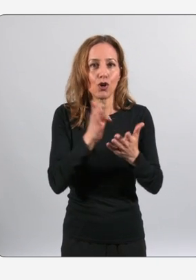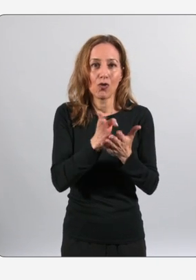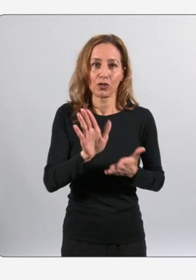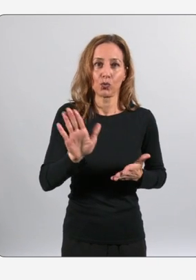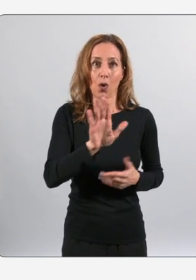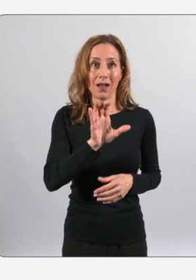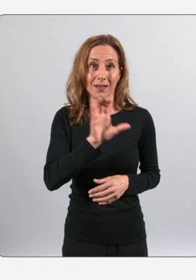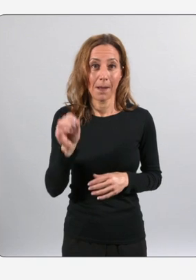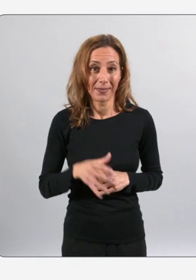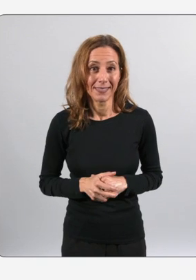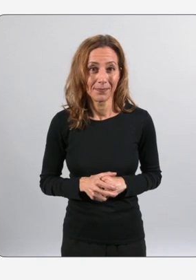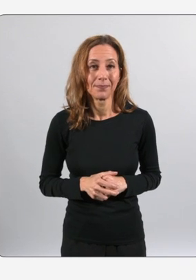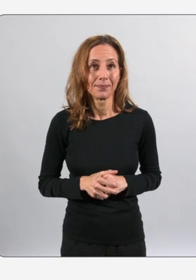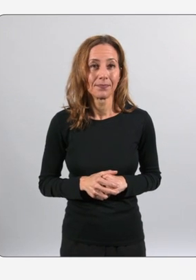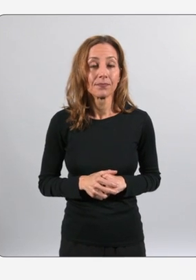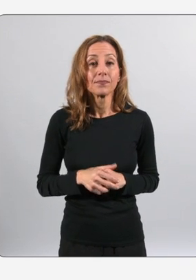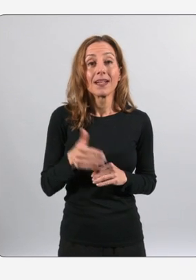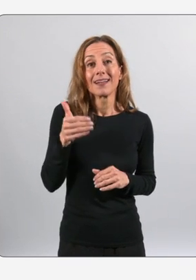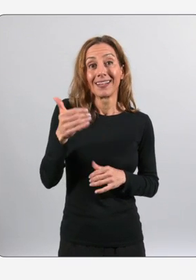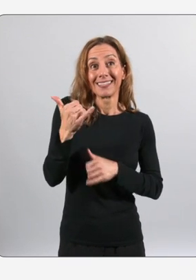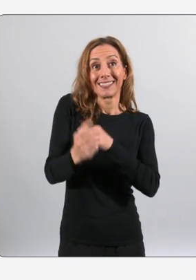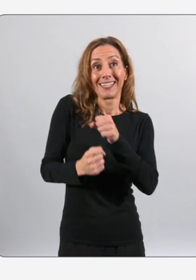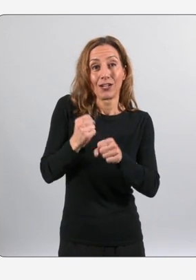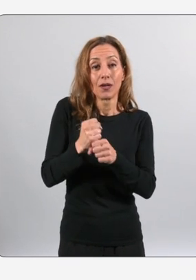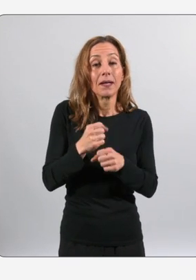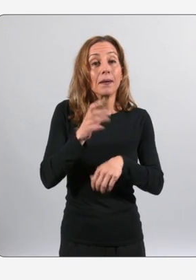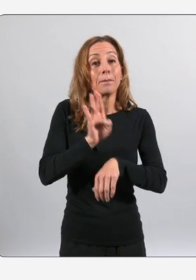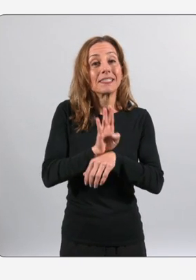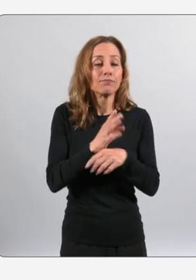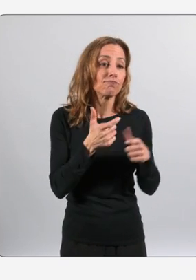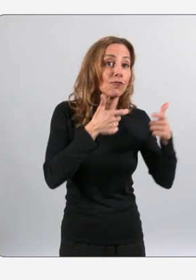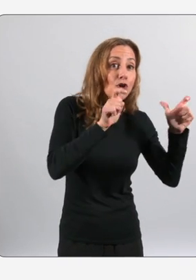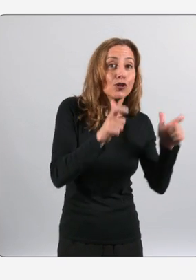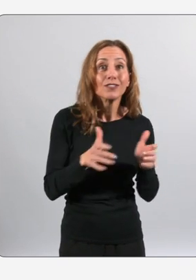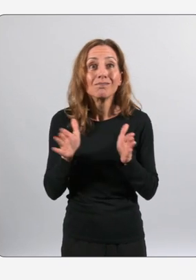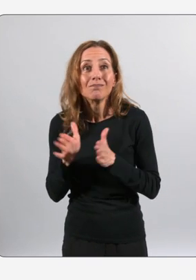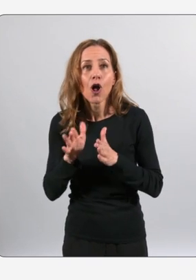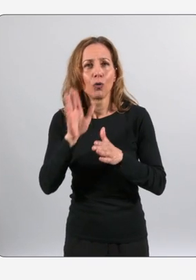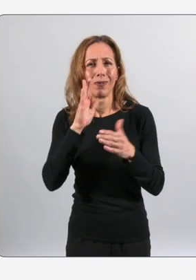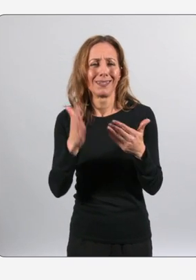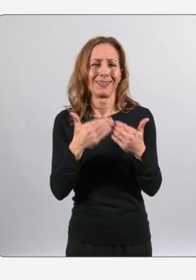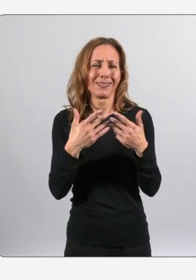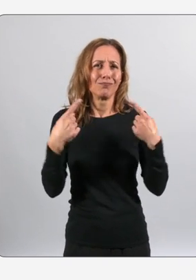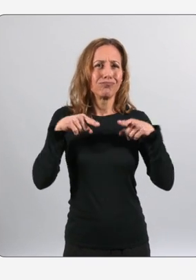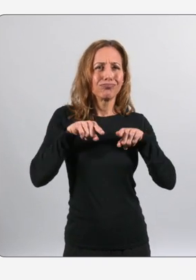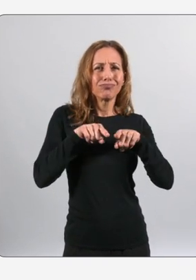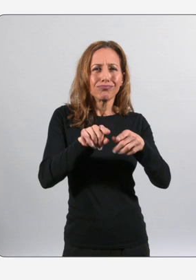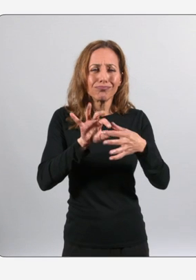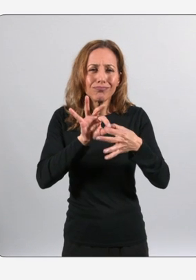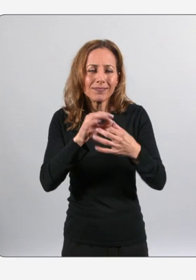Later this year, businesses large and small will be able to seamlessly and securely connect data sources, translate data